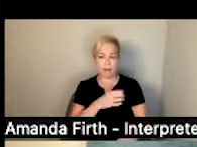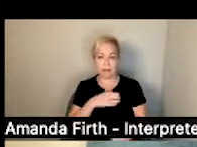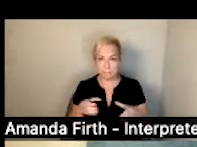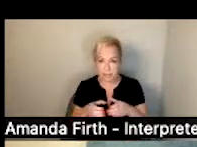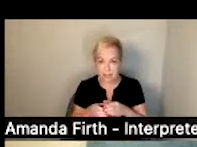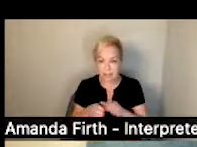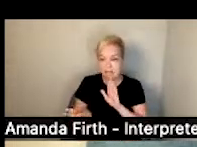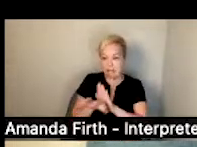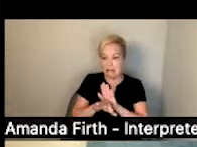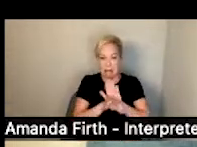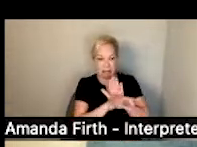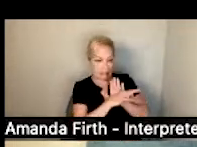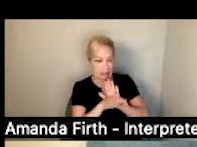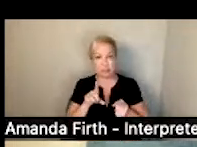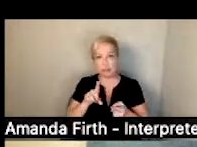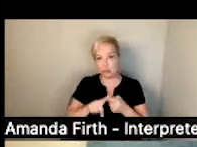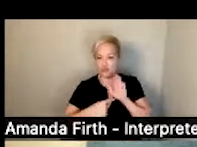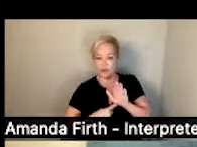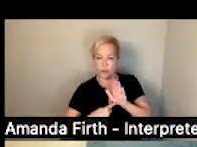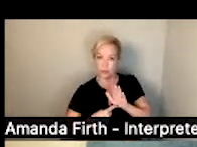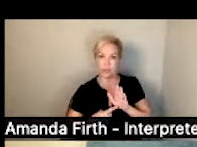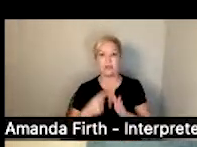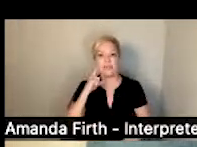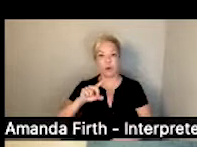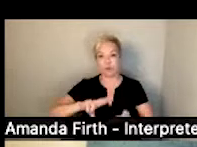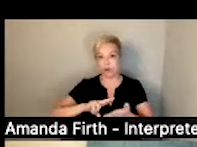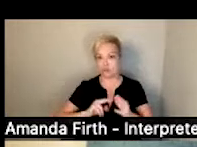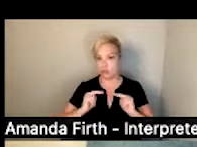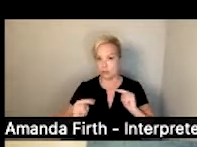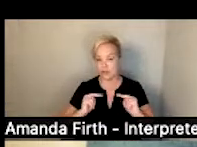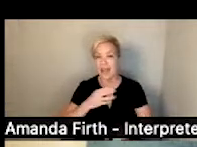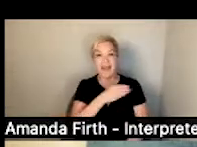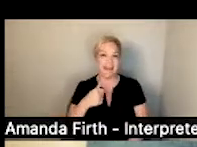the Union in contract negotiations. And finally I served as our unit chair, which is an elected